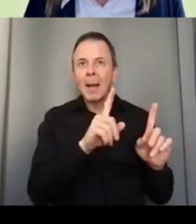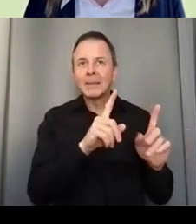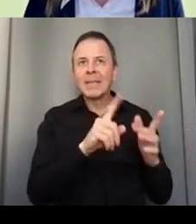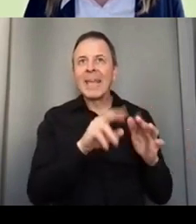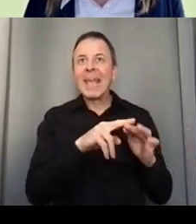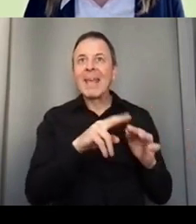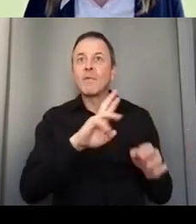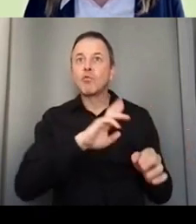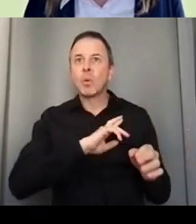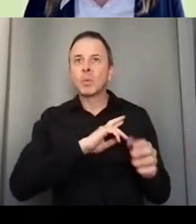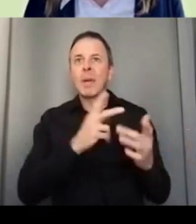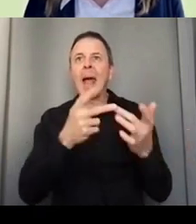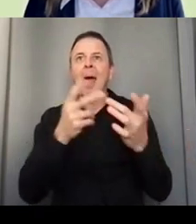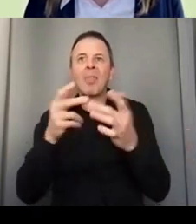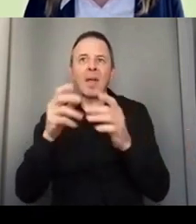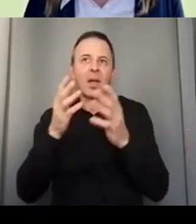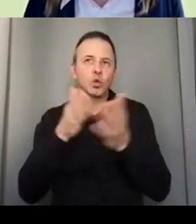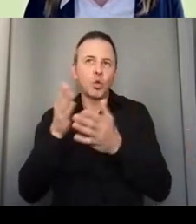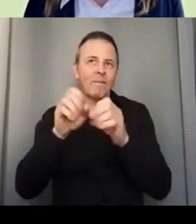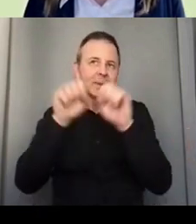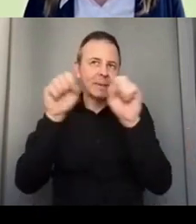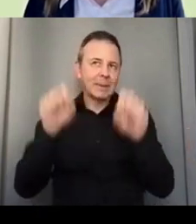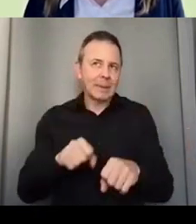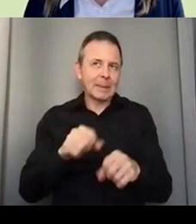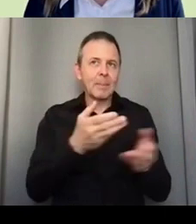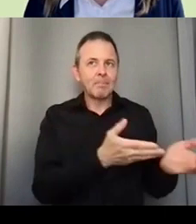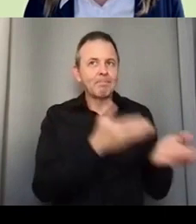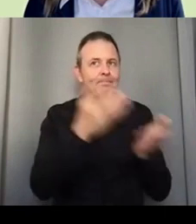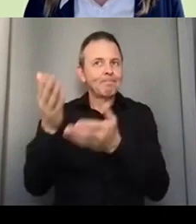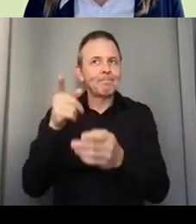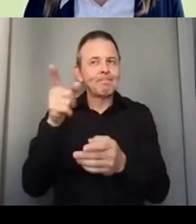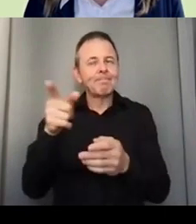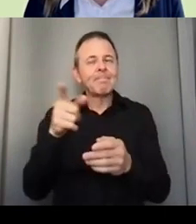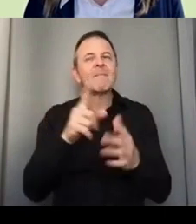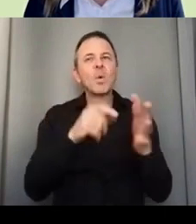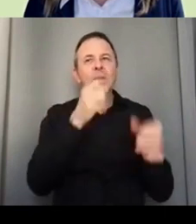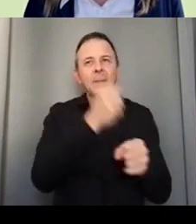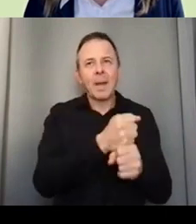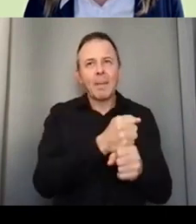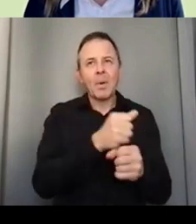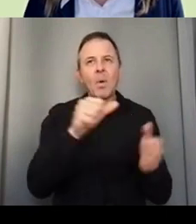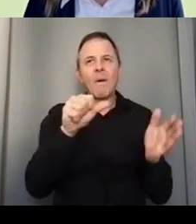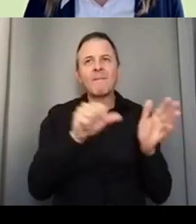service system so for example funded funding for out of hours school care